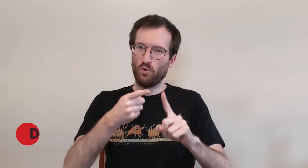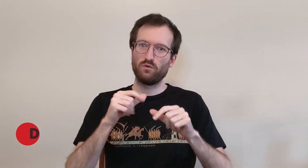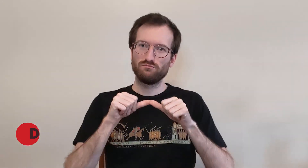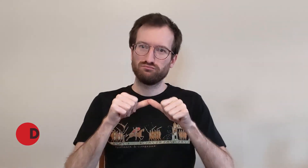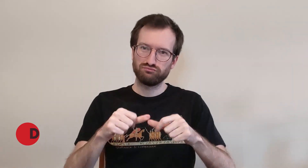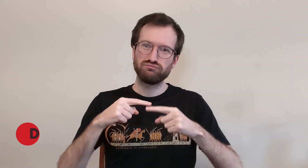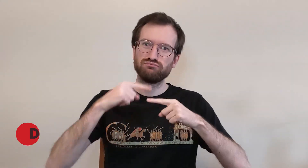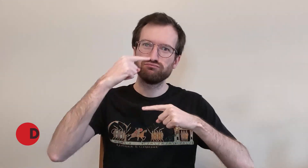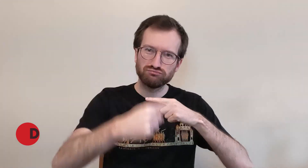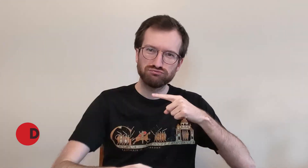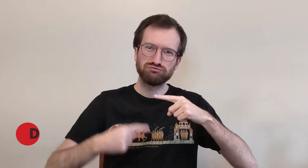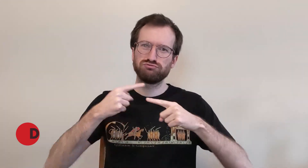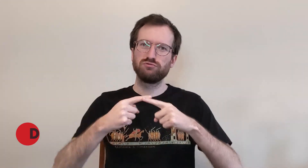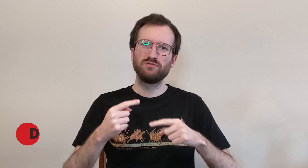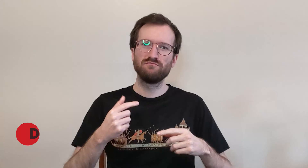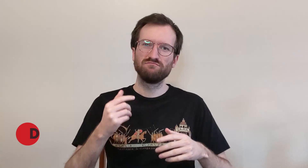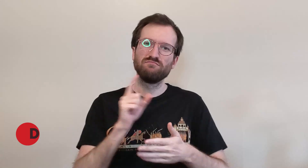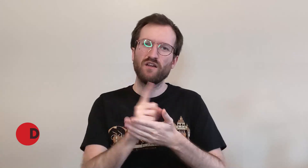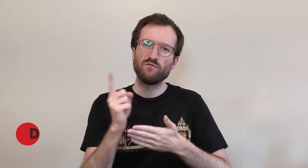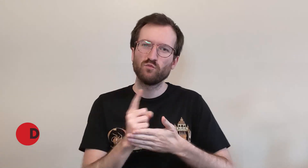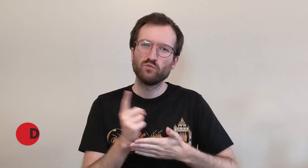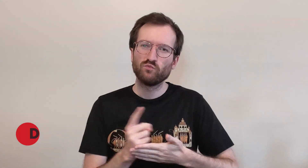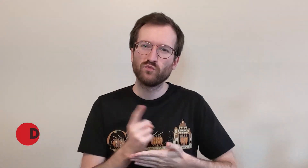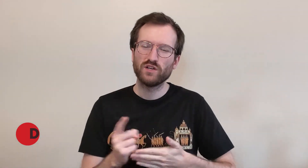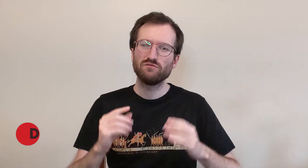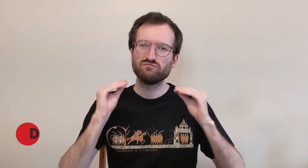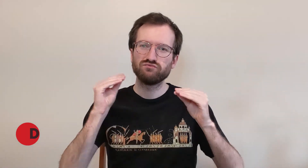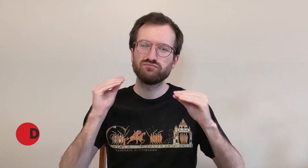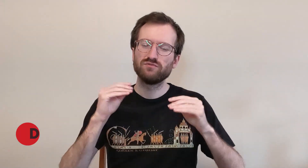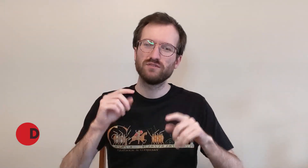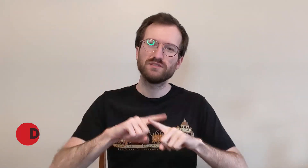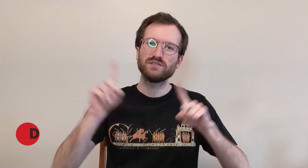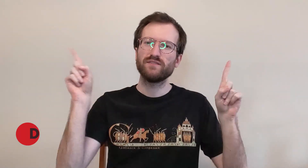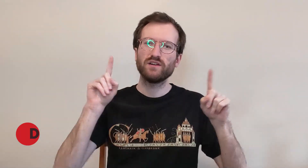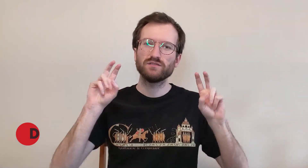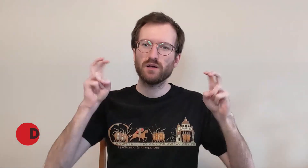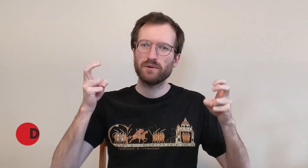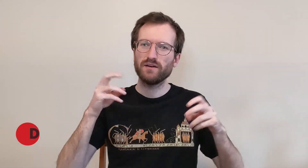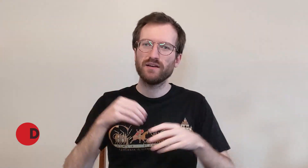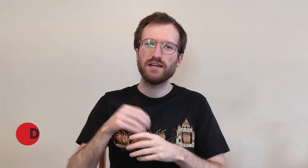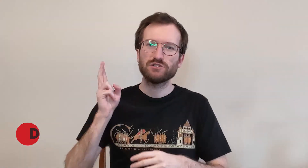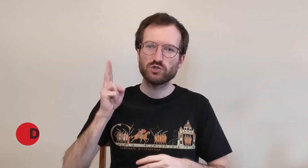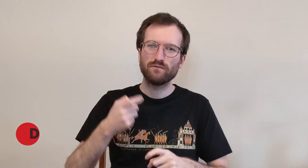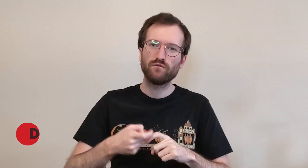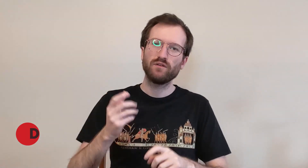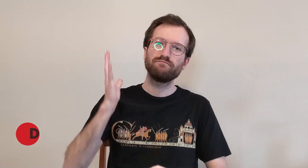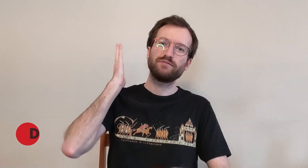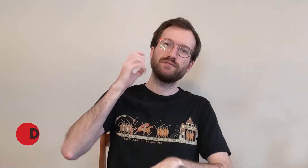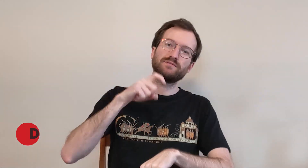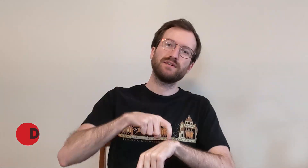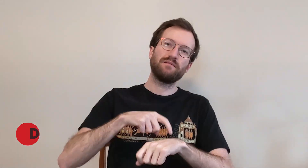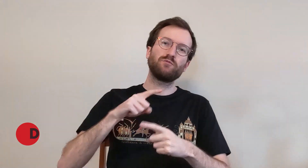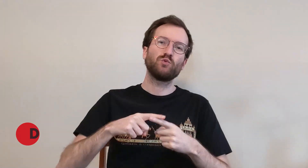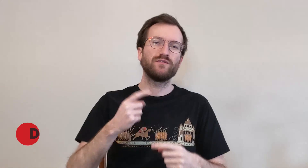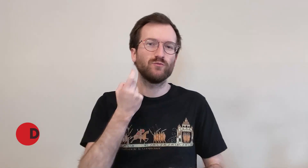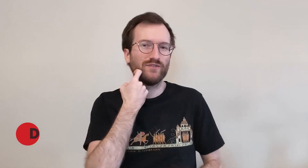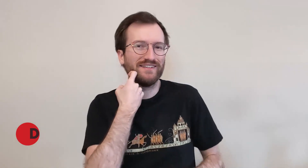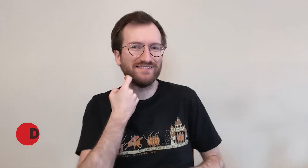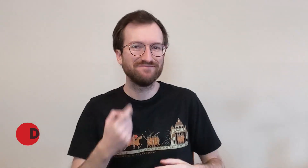My goal is to keep going year-round and every week I will teach different topics in history from long ago to recent times.